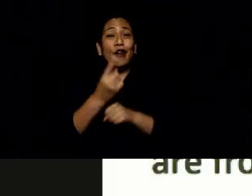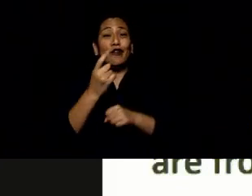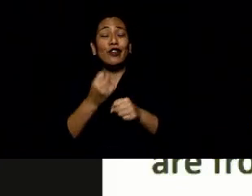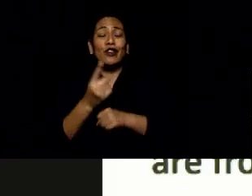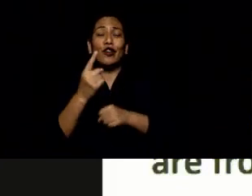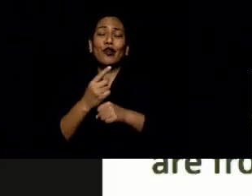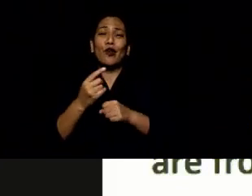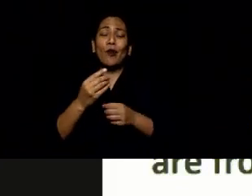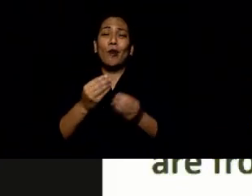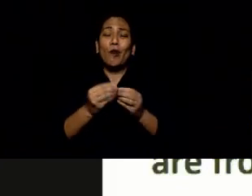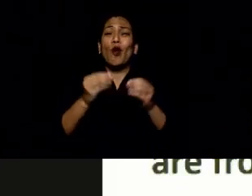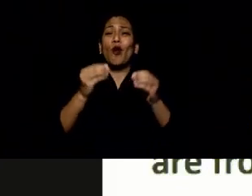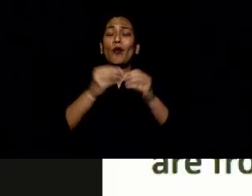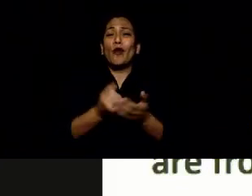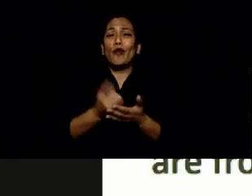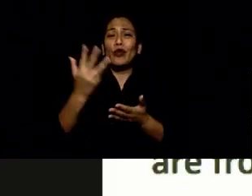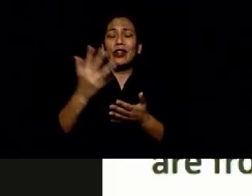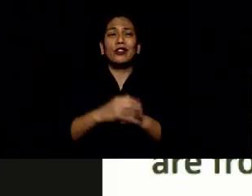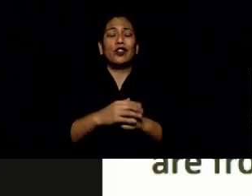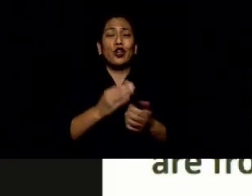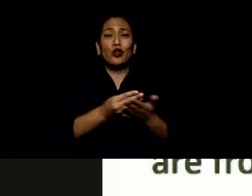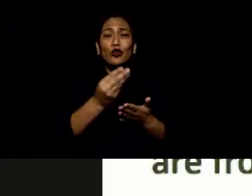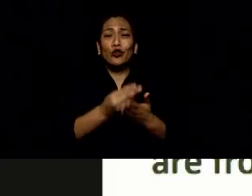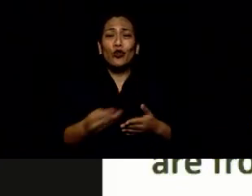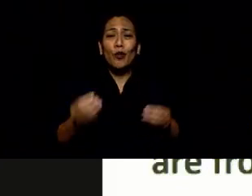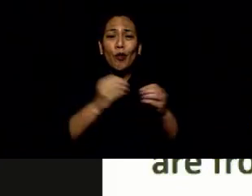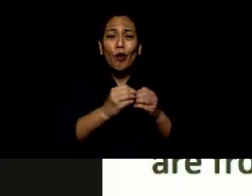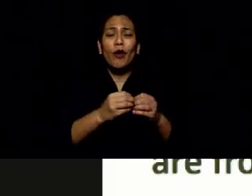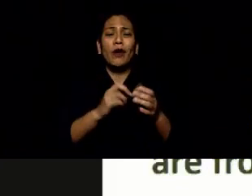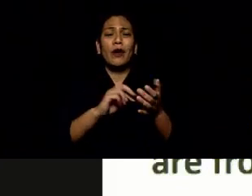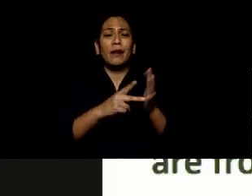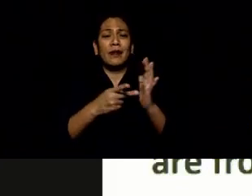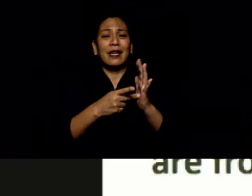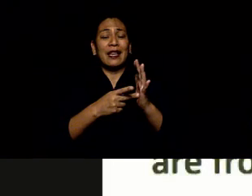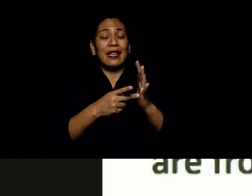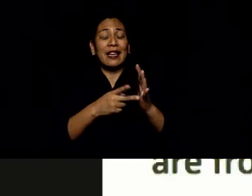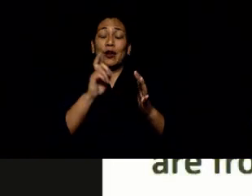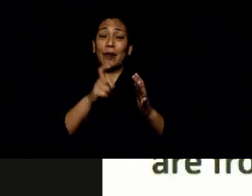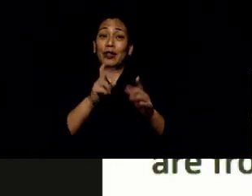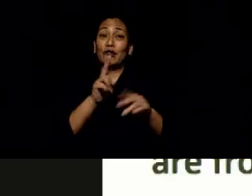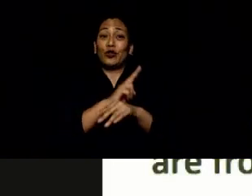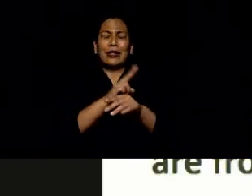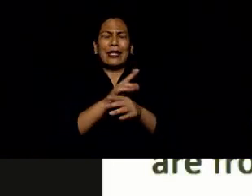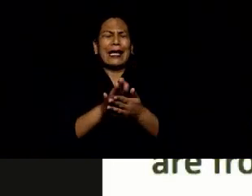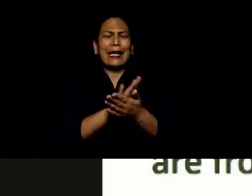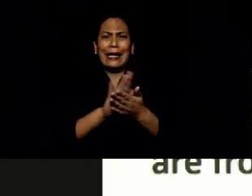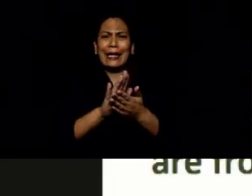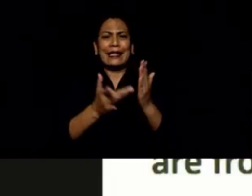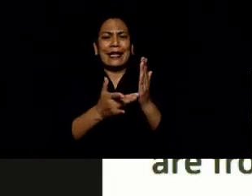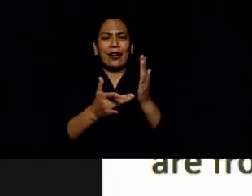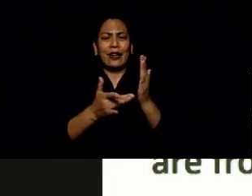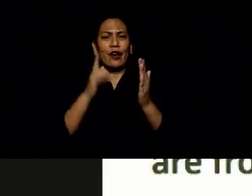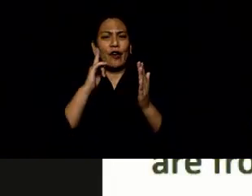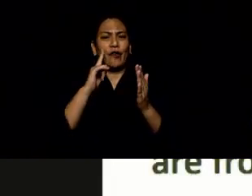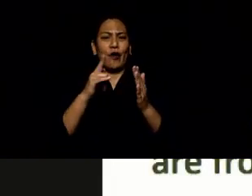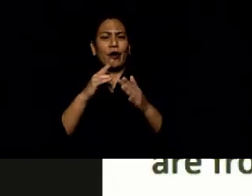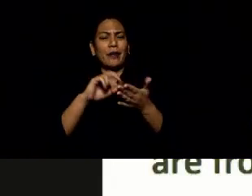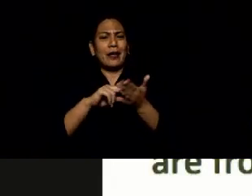and you're consuming more than you really have to use the cleanest, cleanest technology to reduce overall emissions.